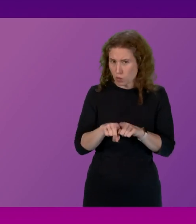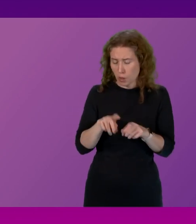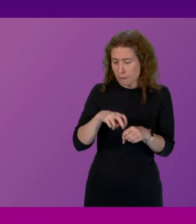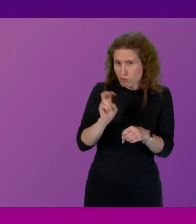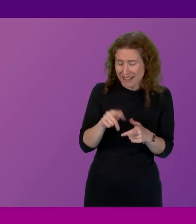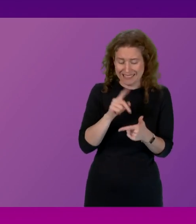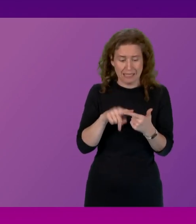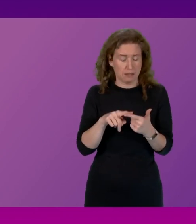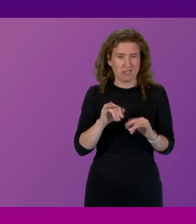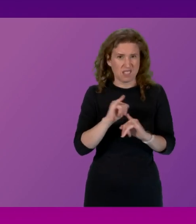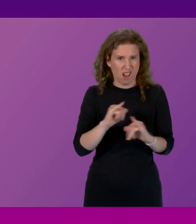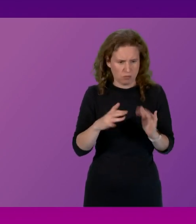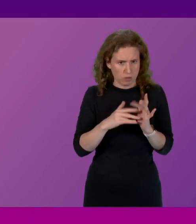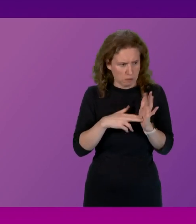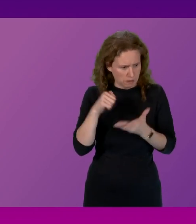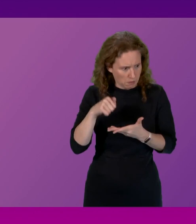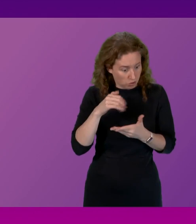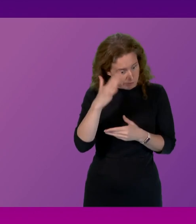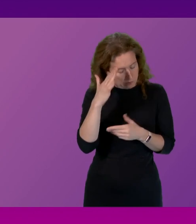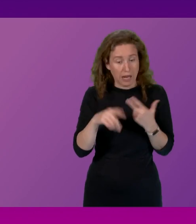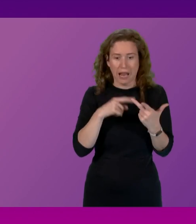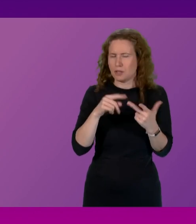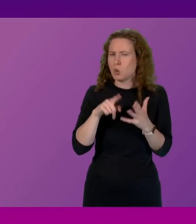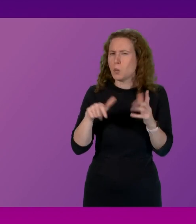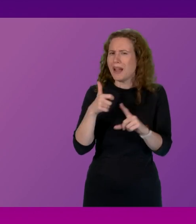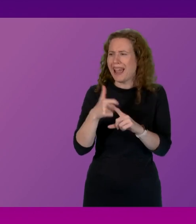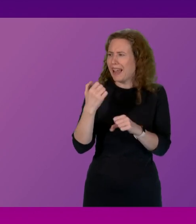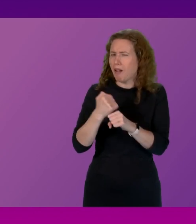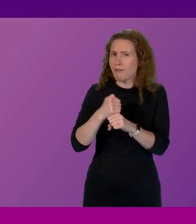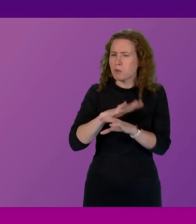disastrous mini-budget and the UK Government not inflation proofing the capital budget—have